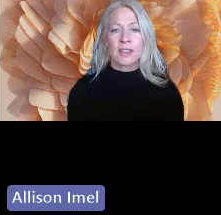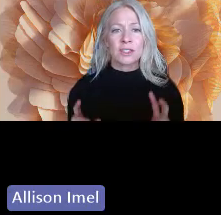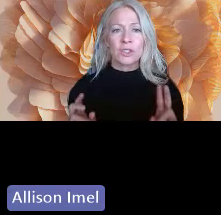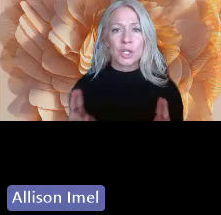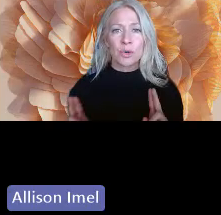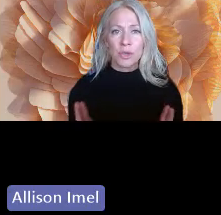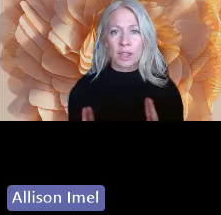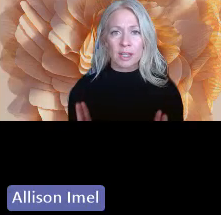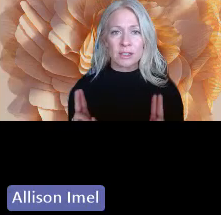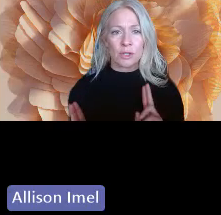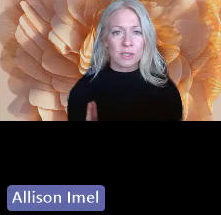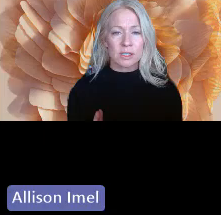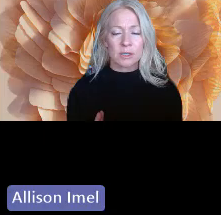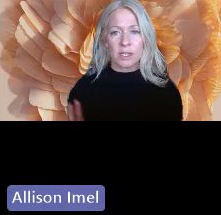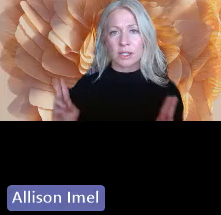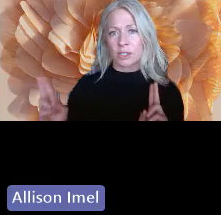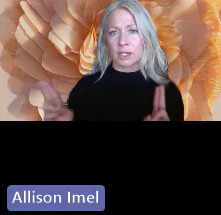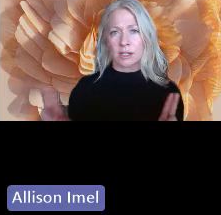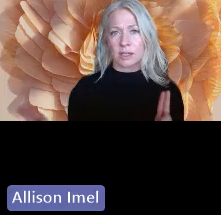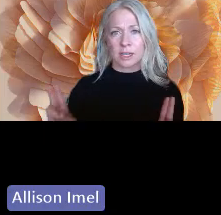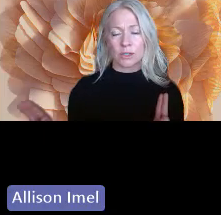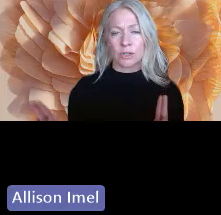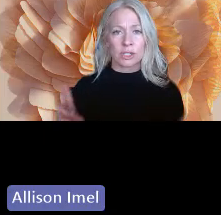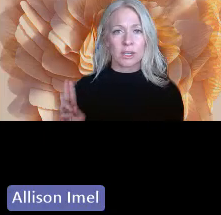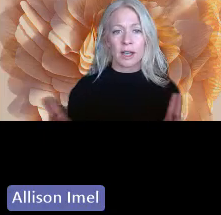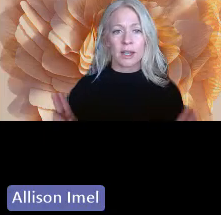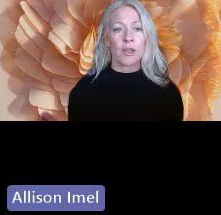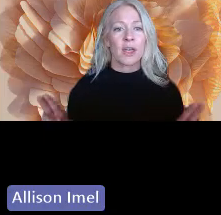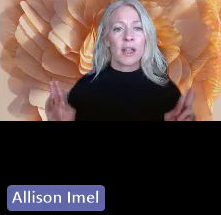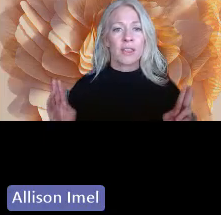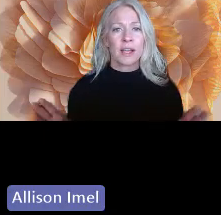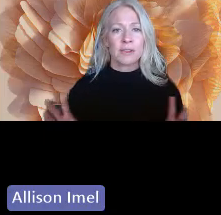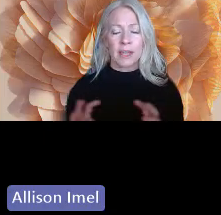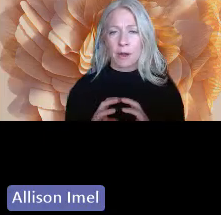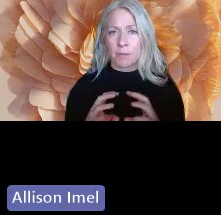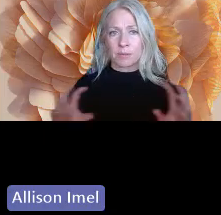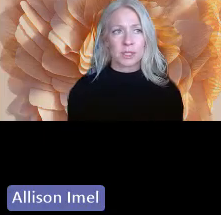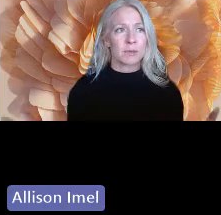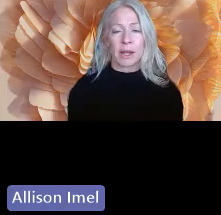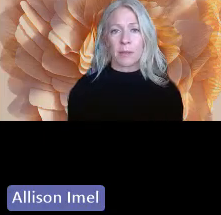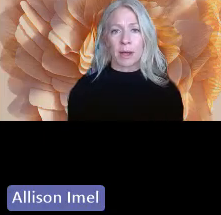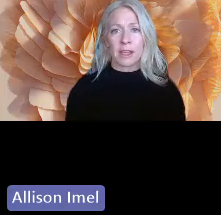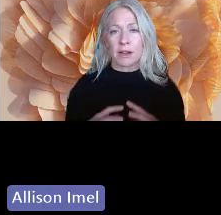And these two things, nervous system regulation and, and nutrition and gut health, they're, they are just paramount.